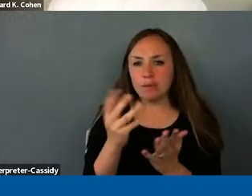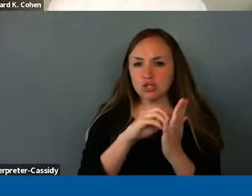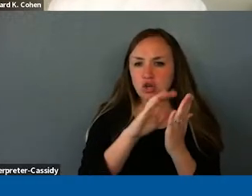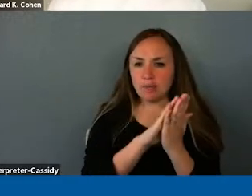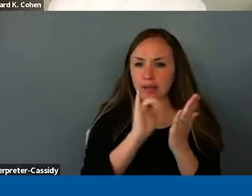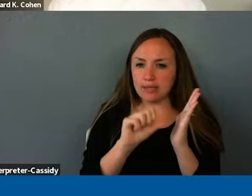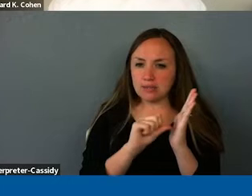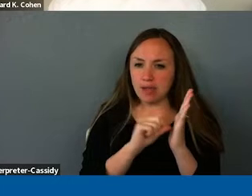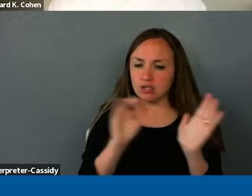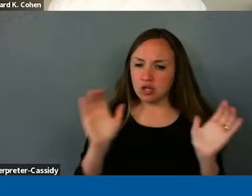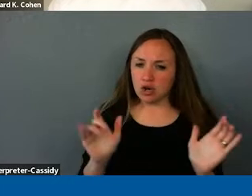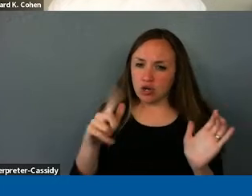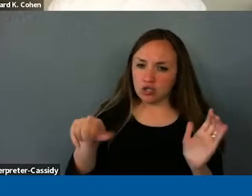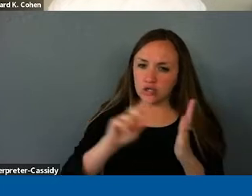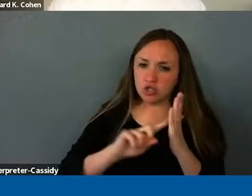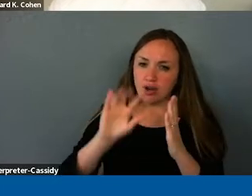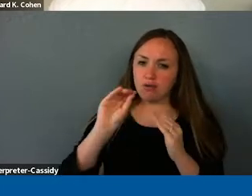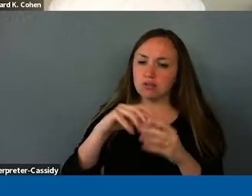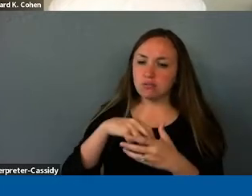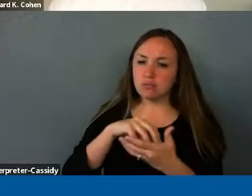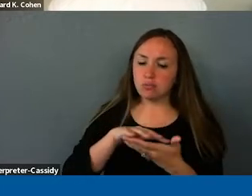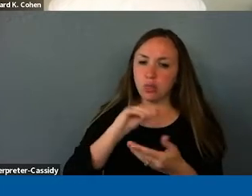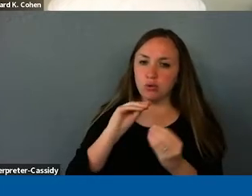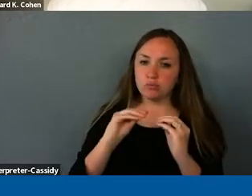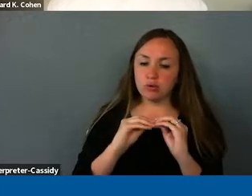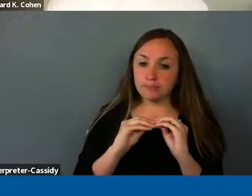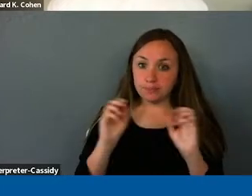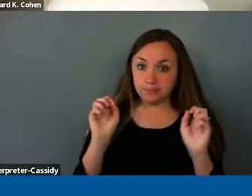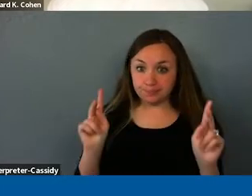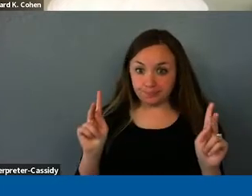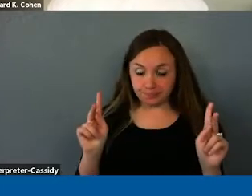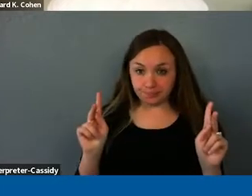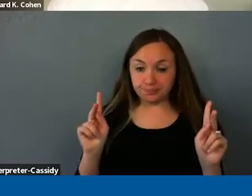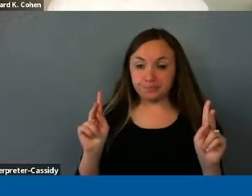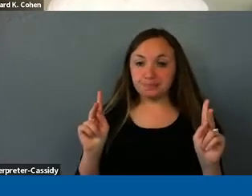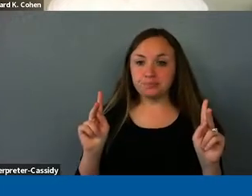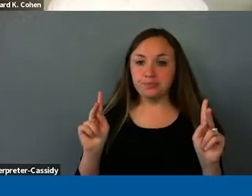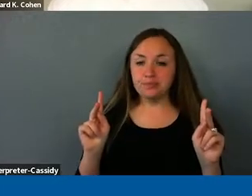and I encourage you to check it out to learn more. So, up to this point,